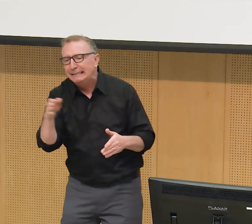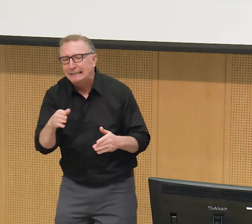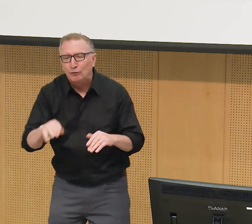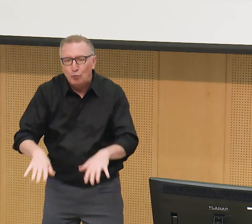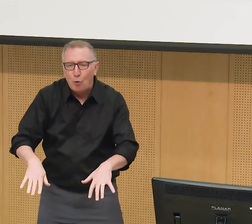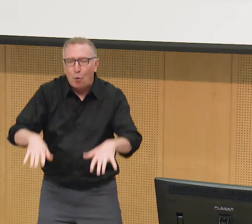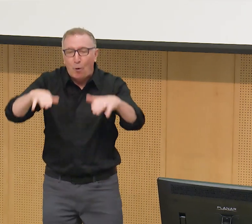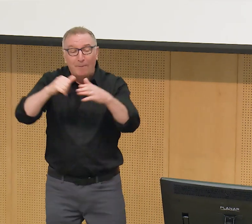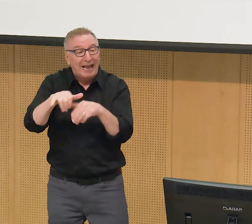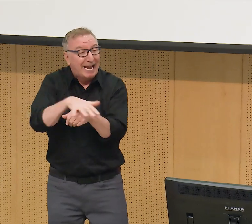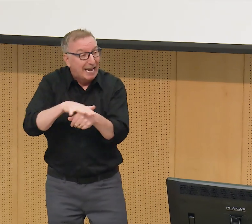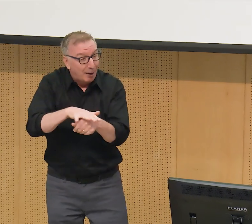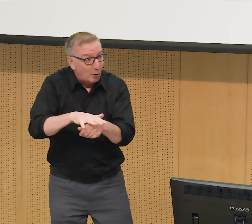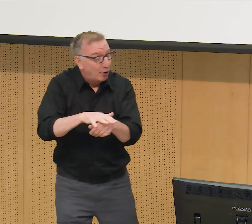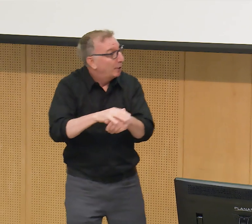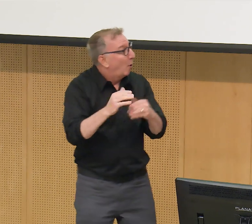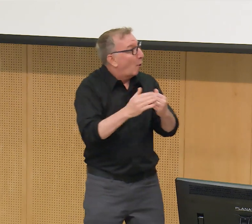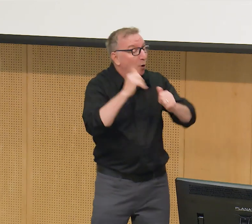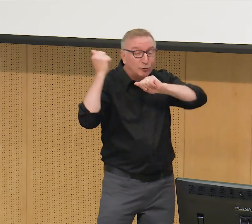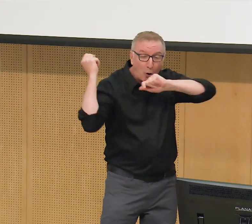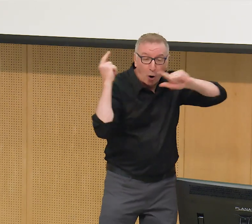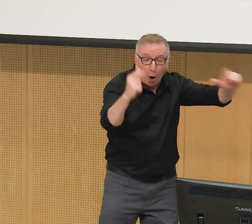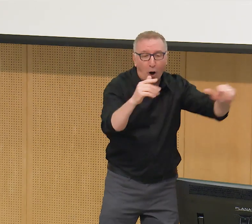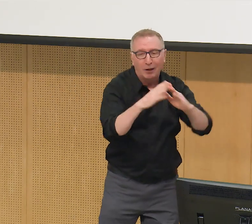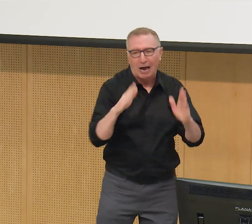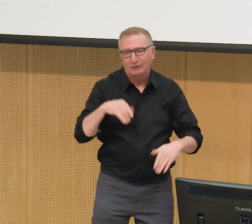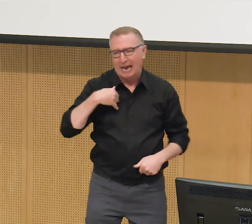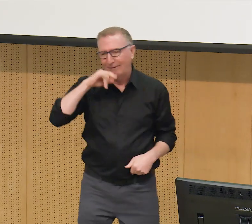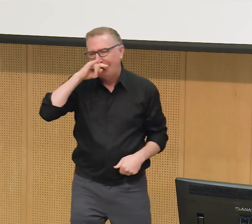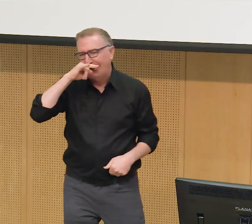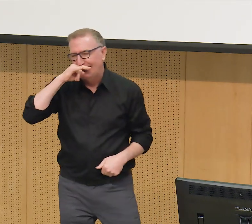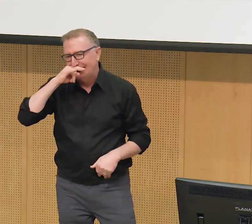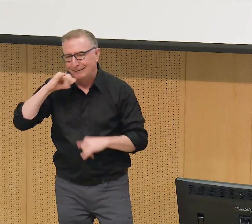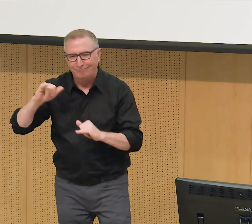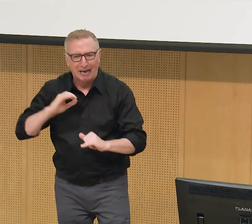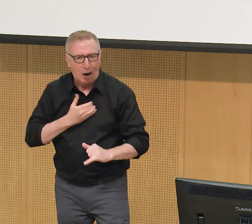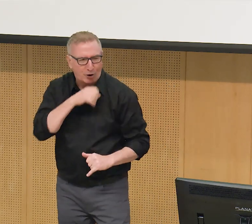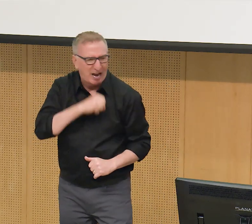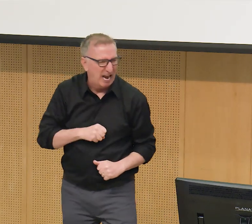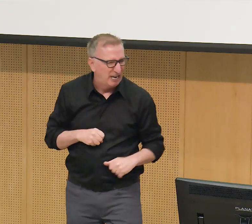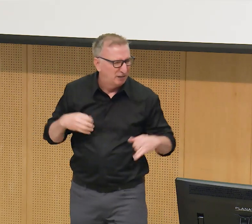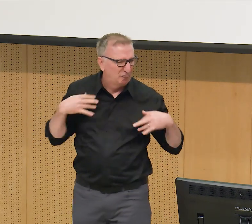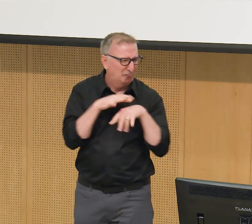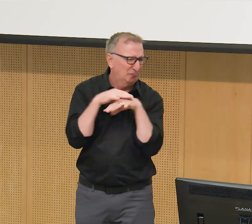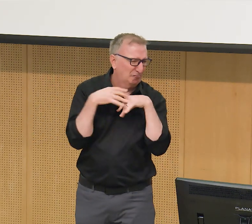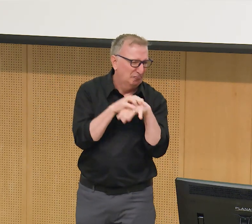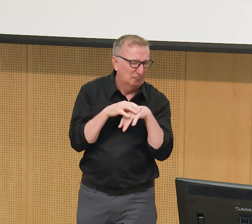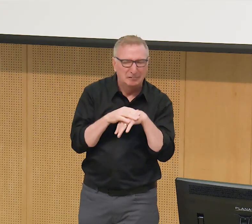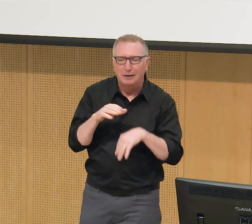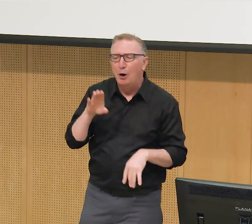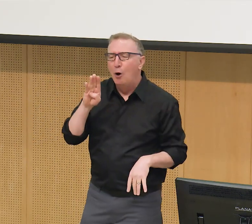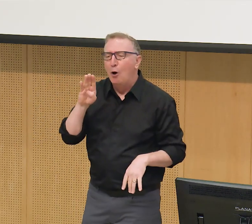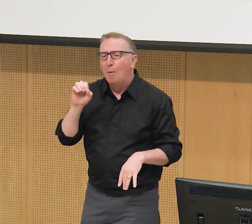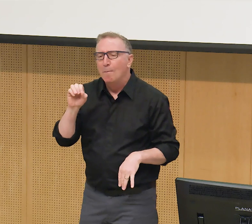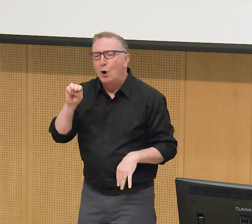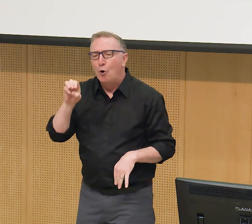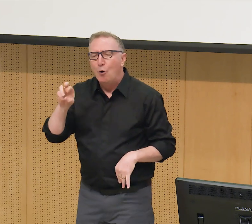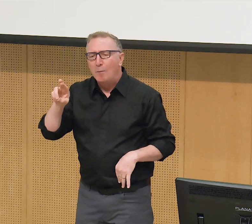especially as a teenager, I was in there for-- I was there for most of my life and there were so many kids the same age as us.